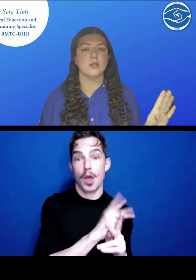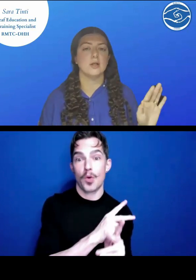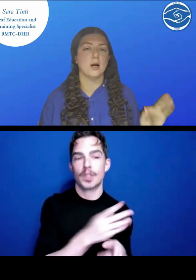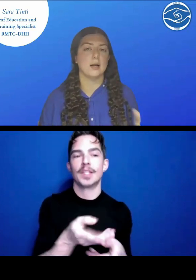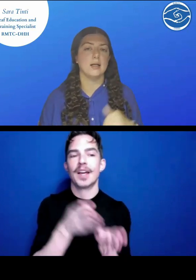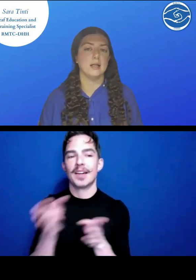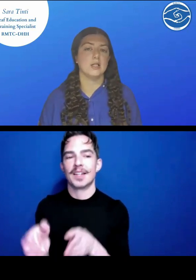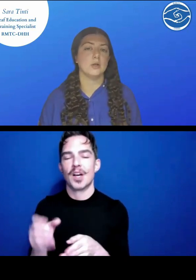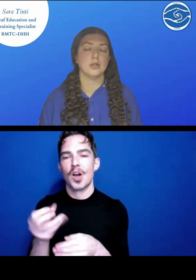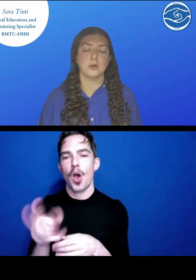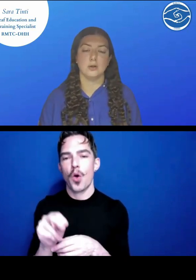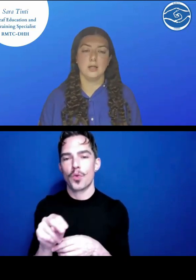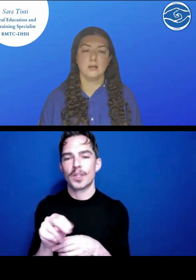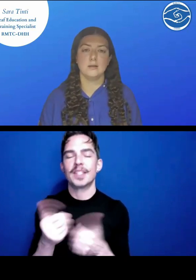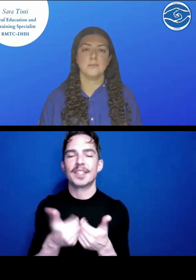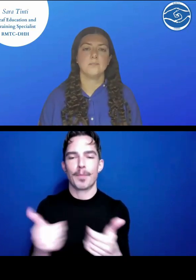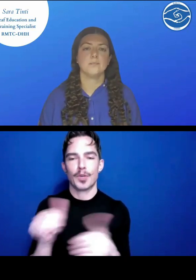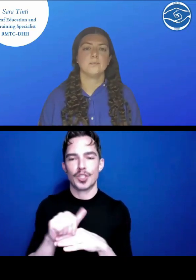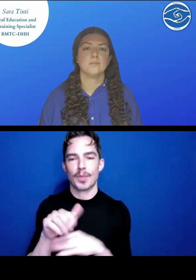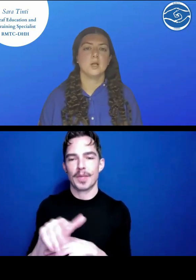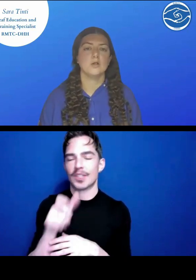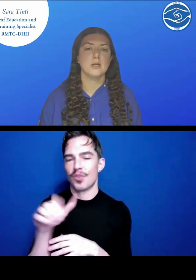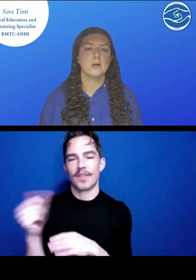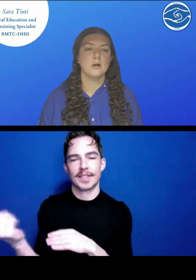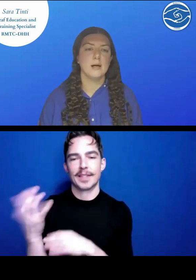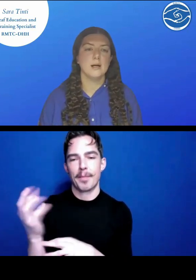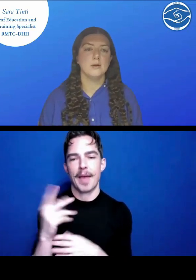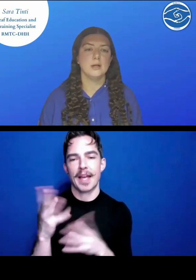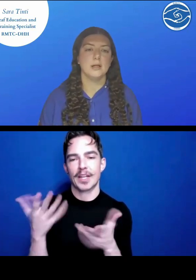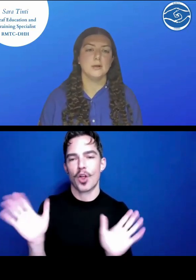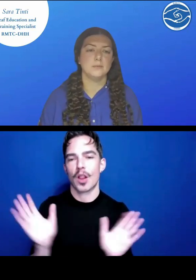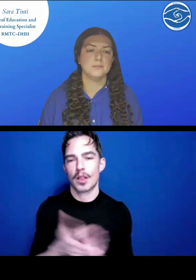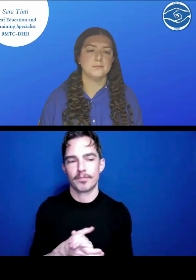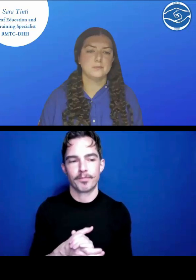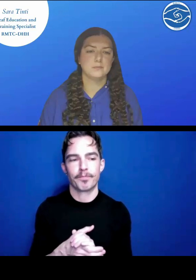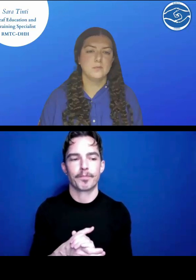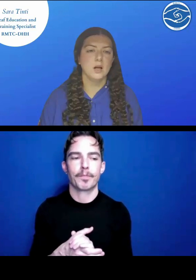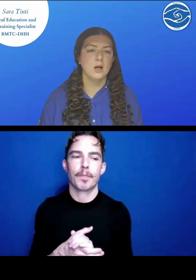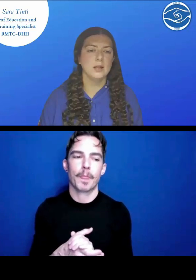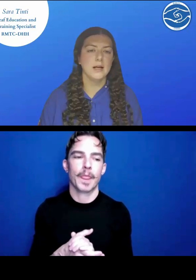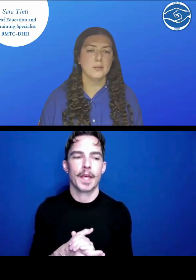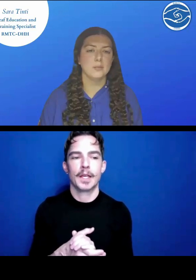because you're not going to need to return these. So, I'm going to go to my own queue. Oh, look. I have